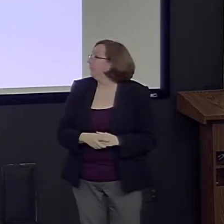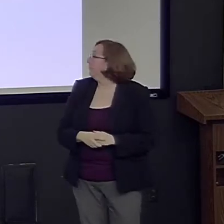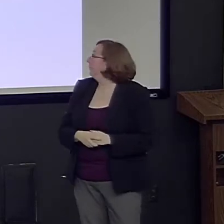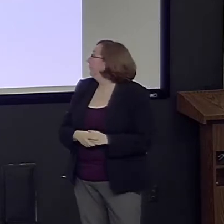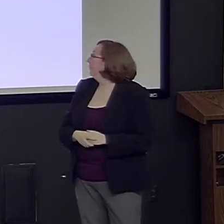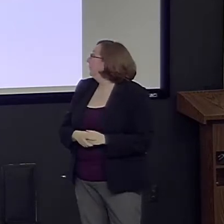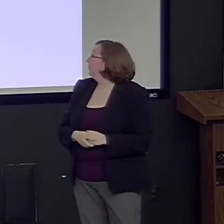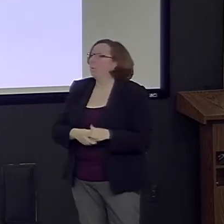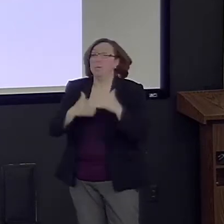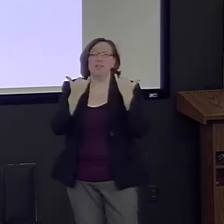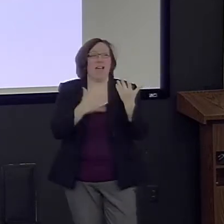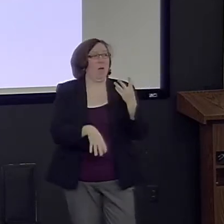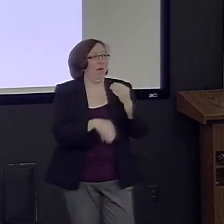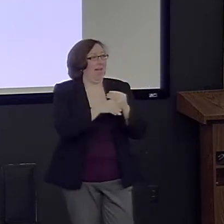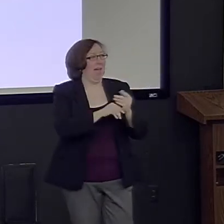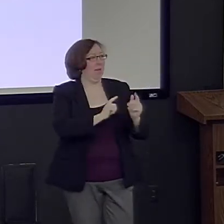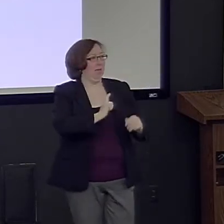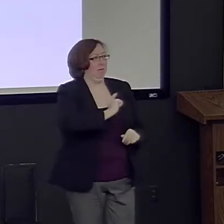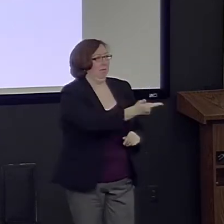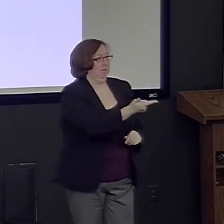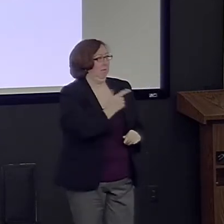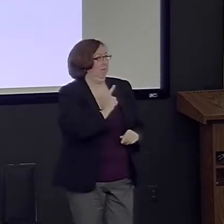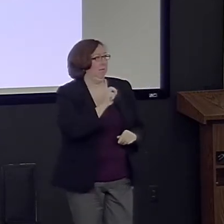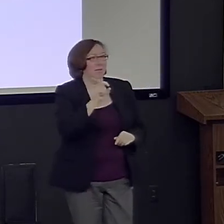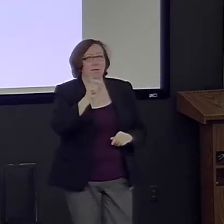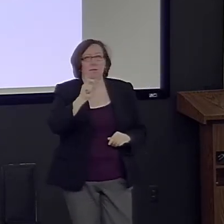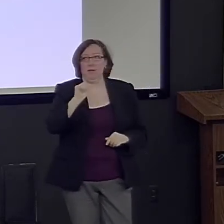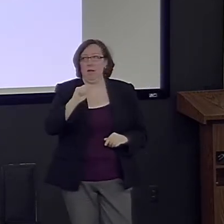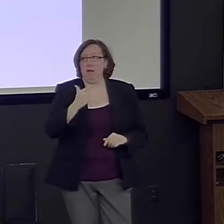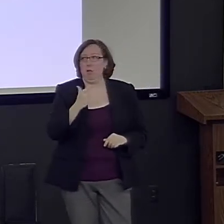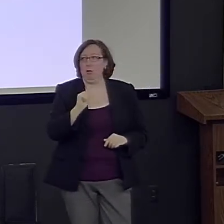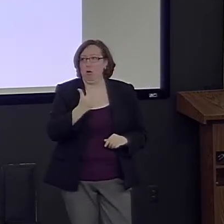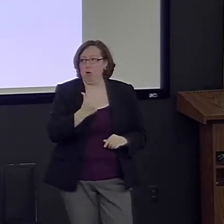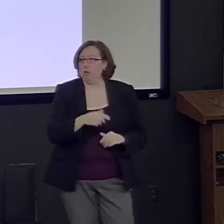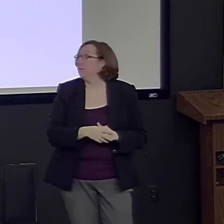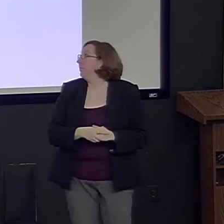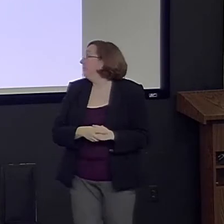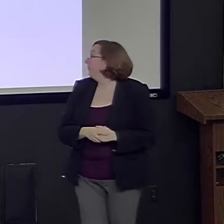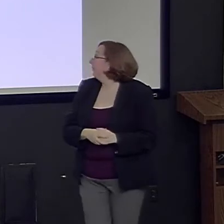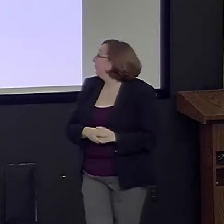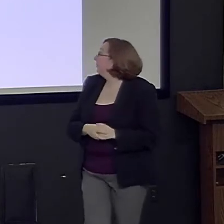Okay, here we go. So participant one gets the picture and talks about it